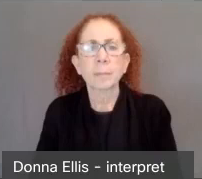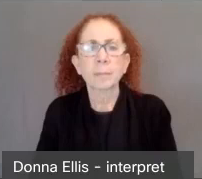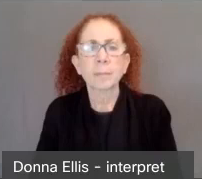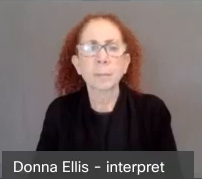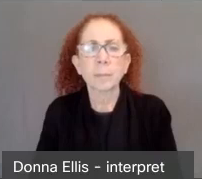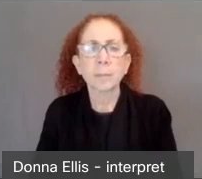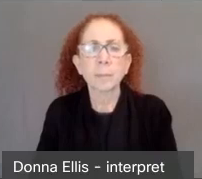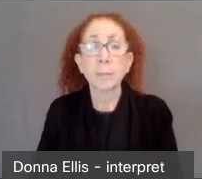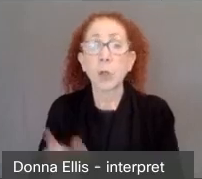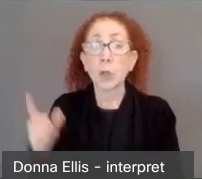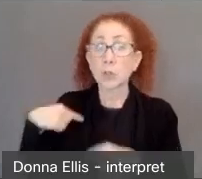[Commissioner Arkoosh] So far they vaccinated, in